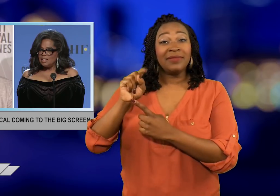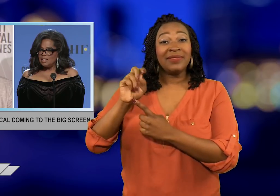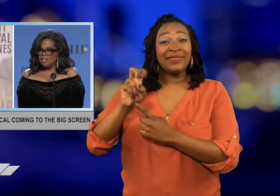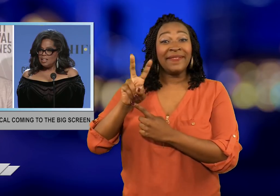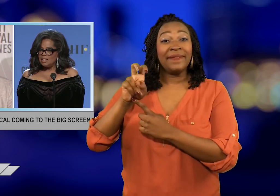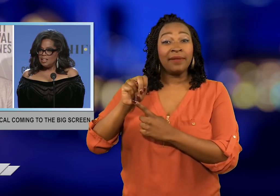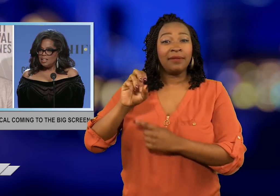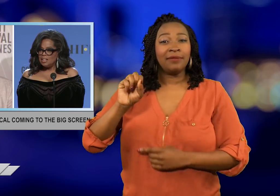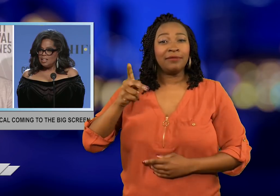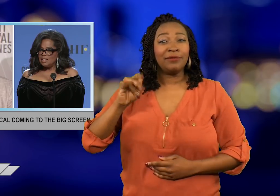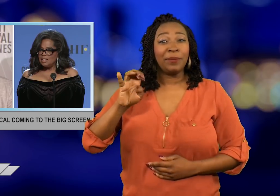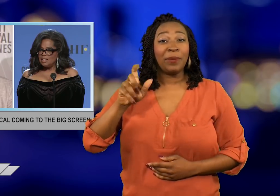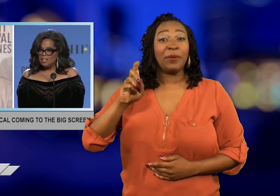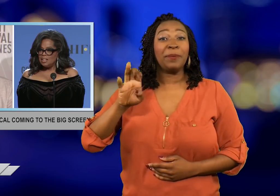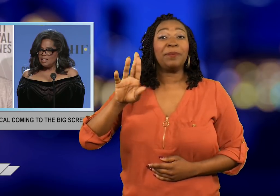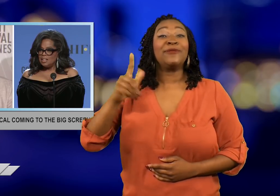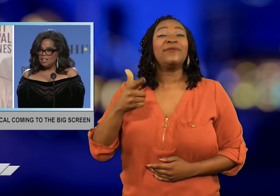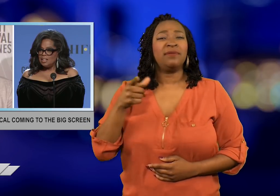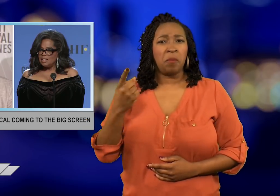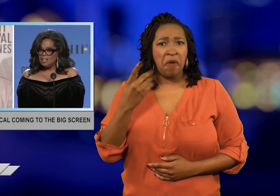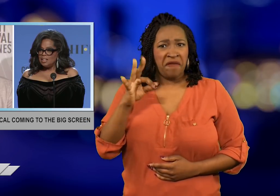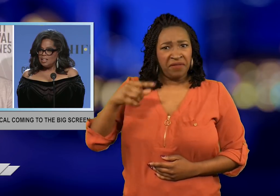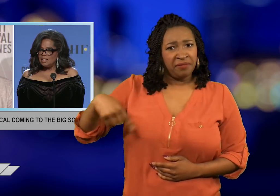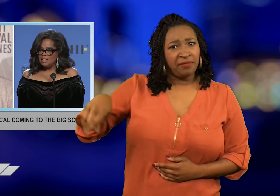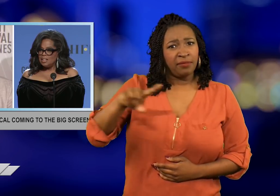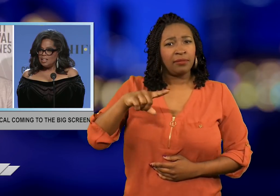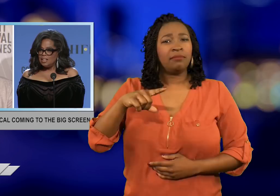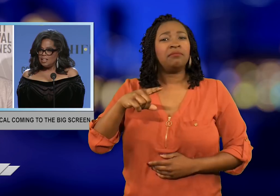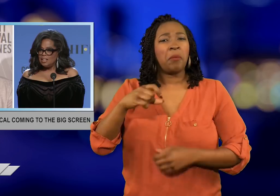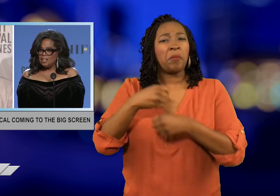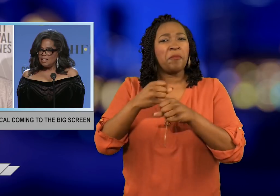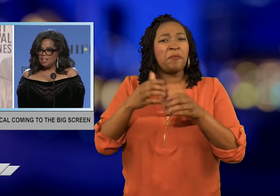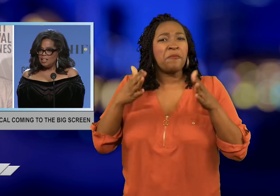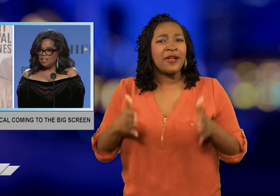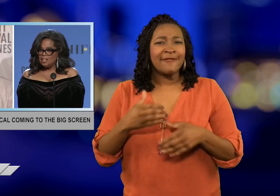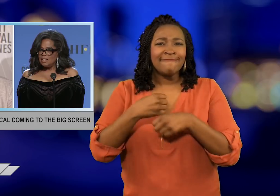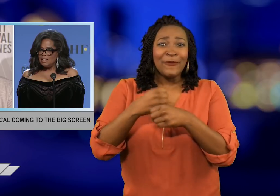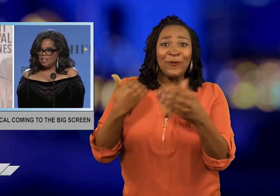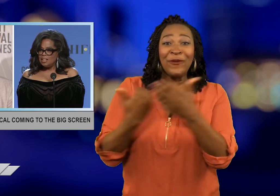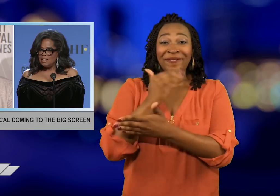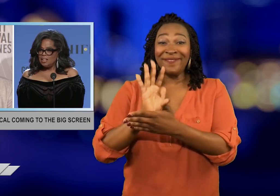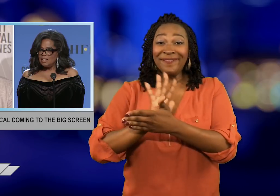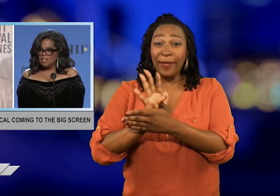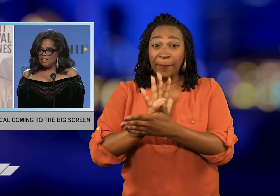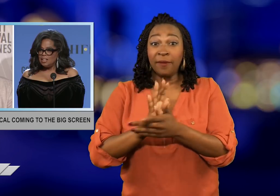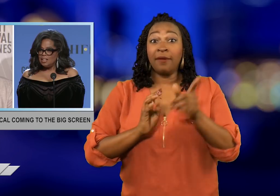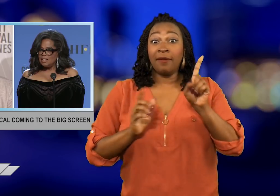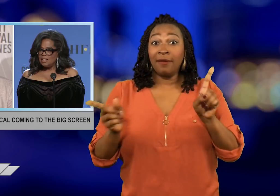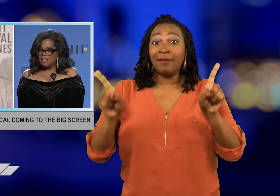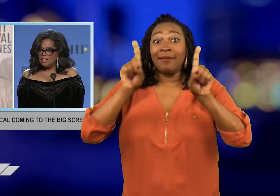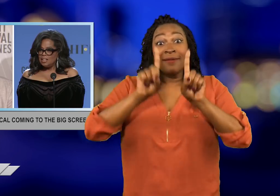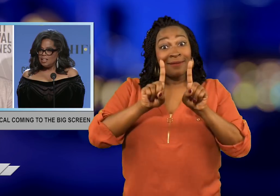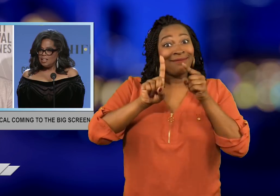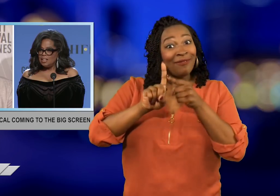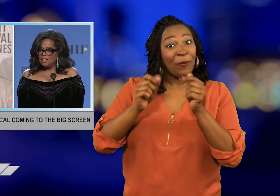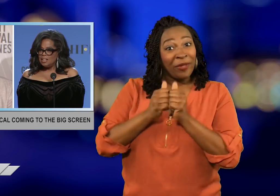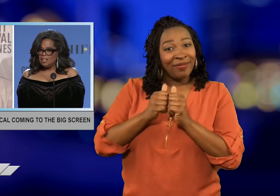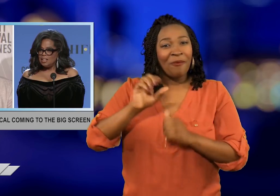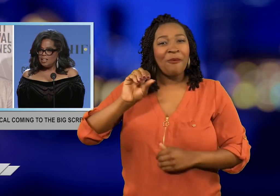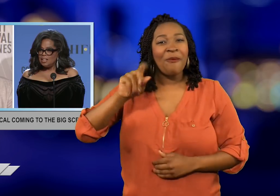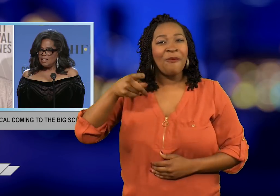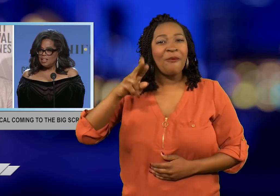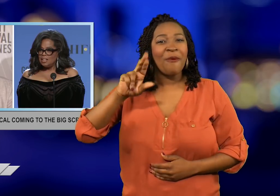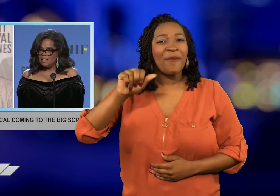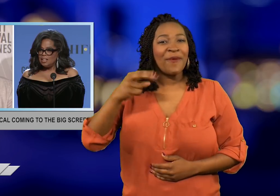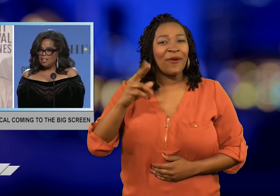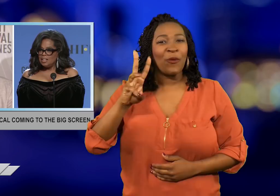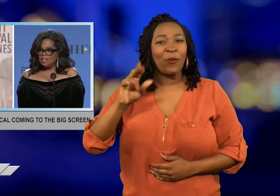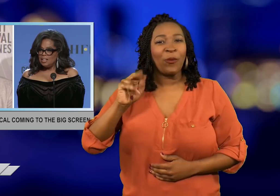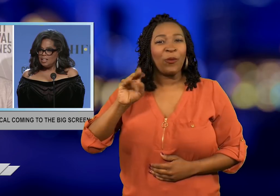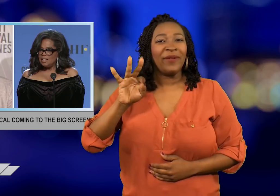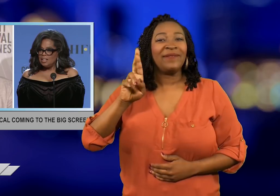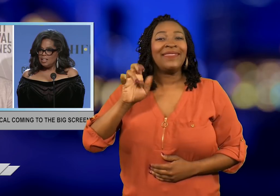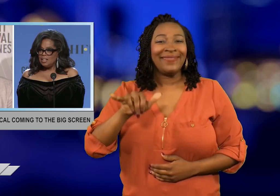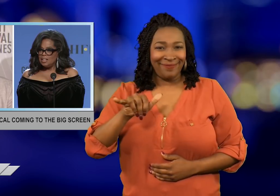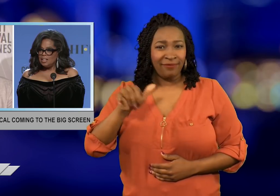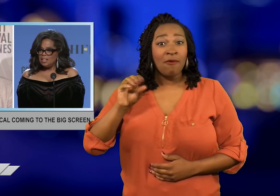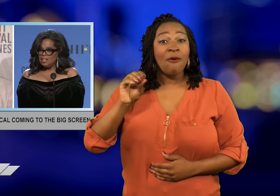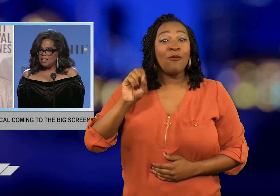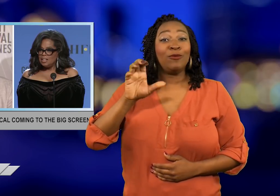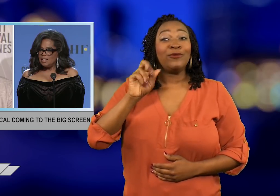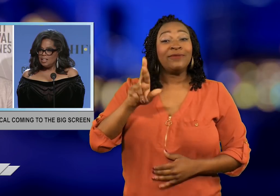Steven Spielberg will be one of the producers of the new film, along with Oprah Winfrey,